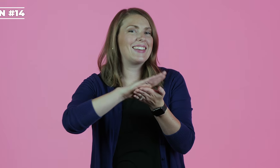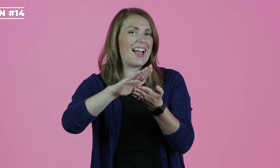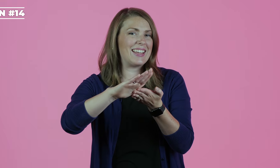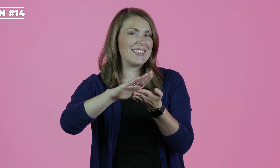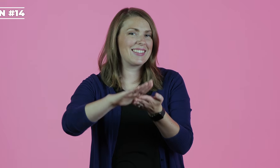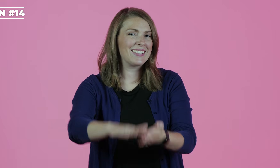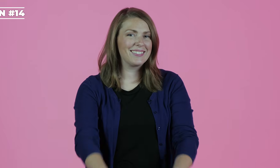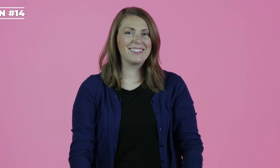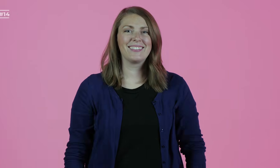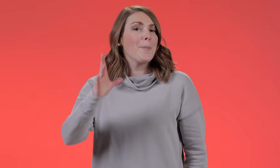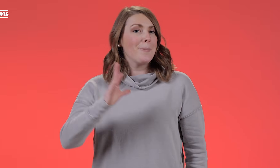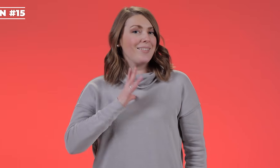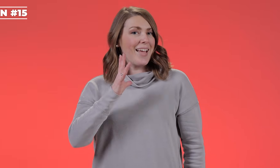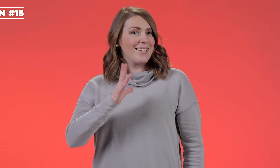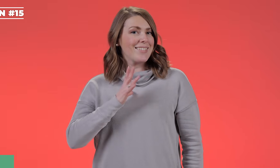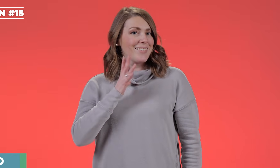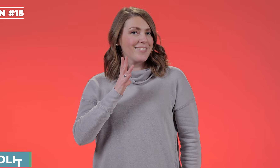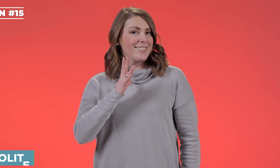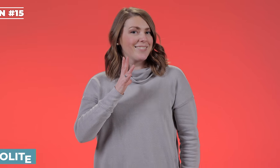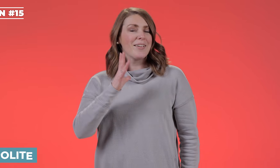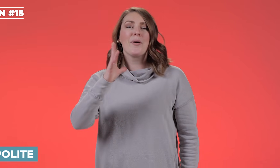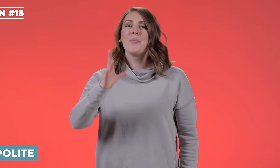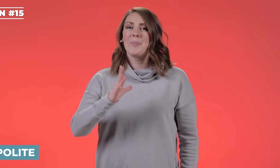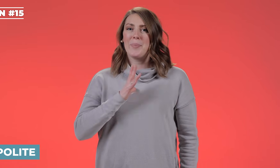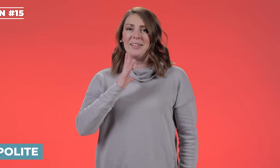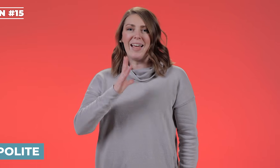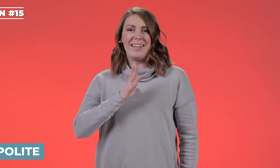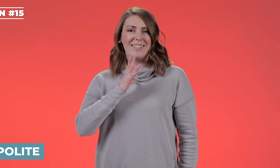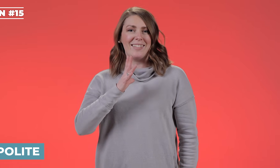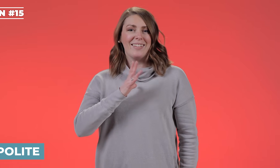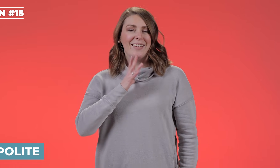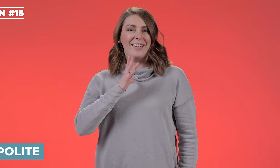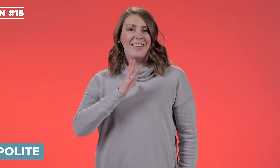Nice. Polite, polite.